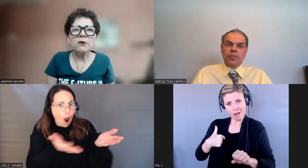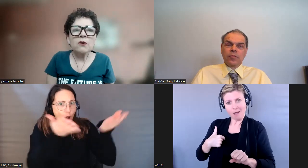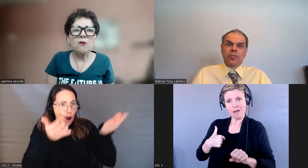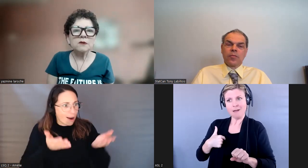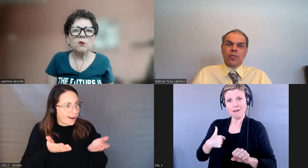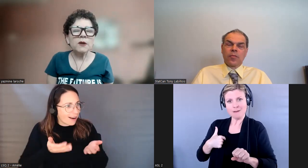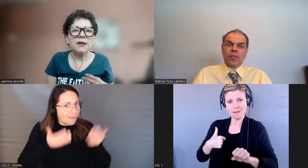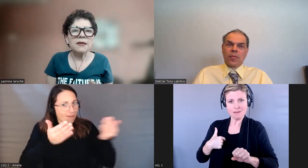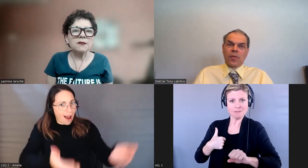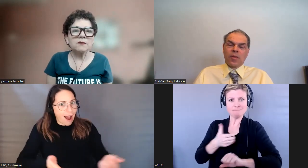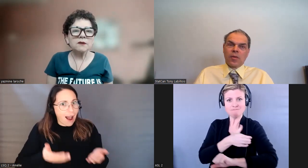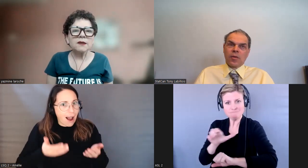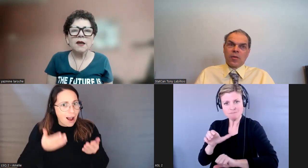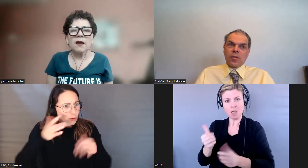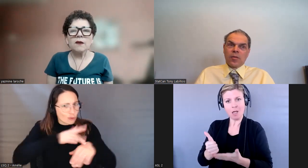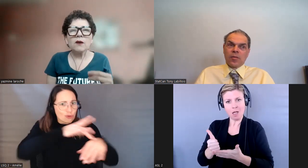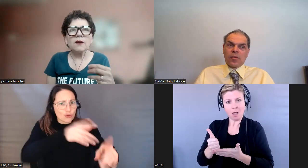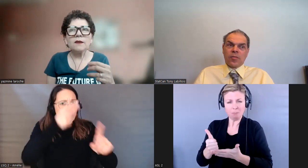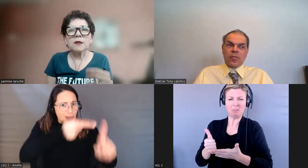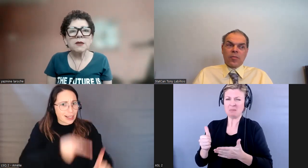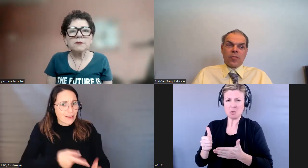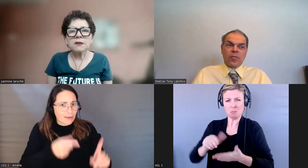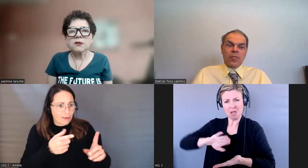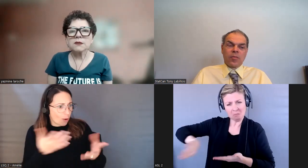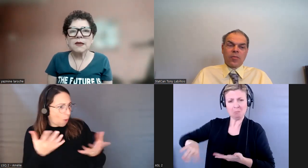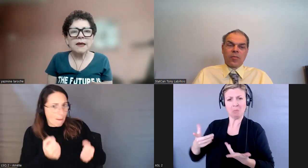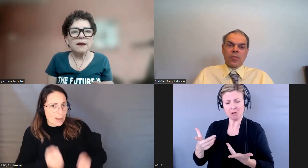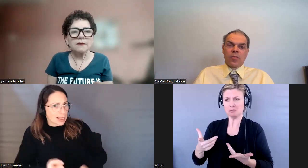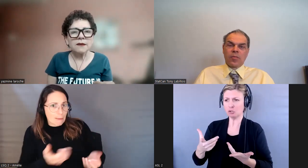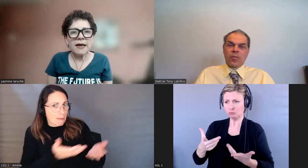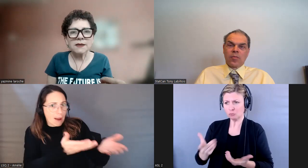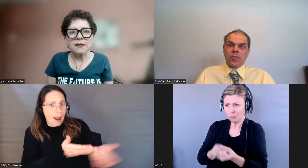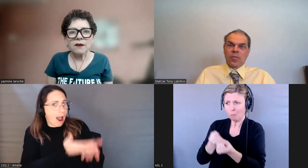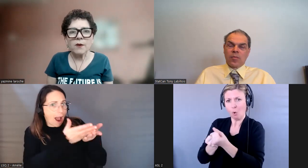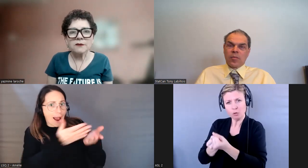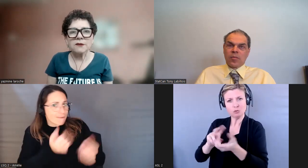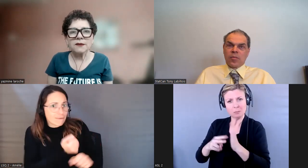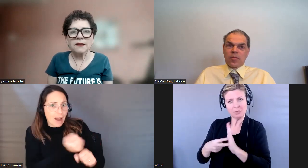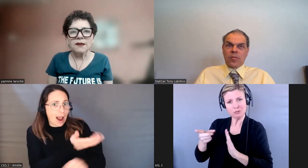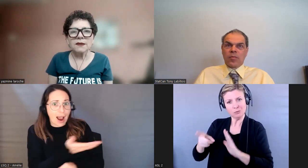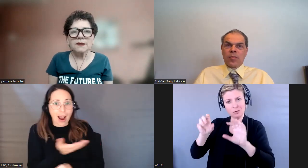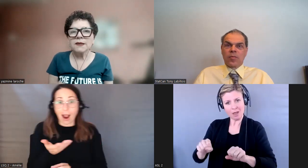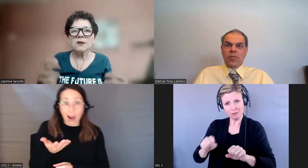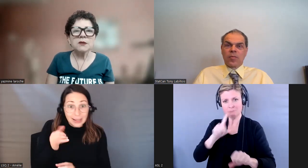your goals what can I do sometimes it's just that asking that question that leads you into